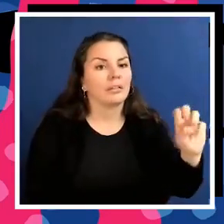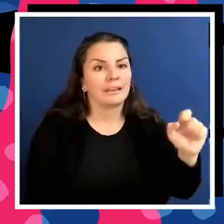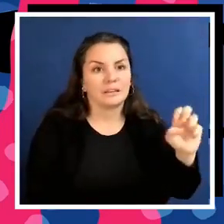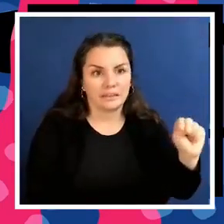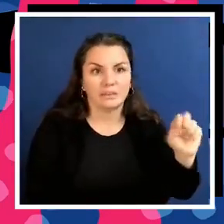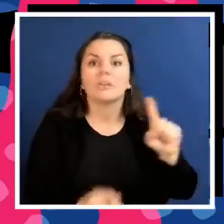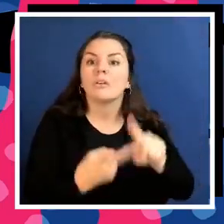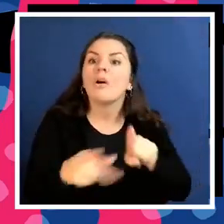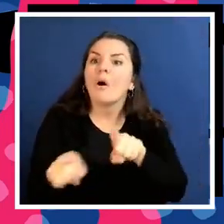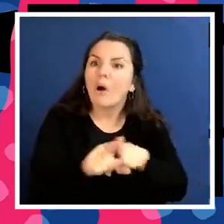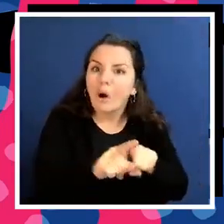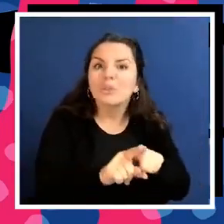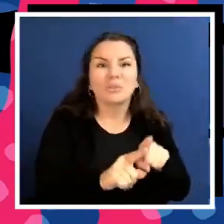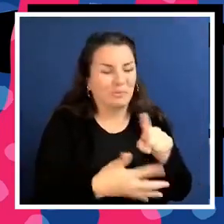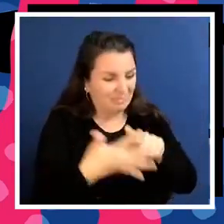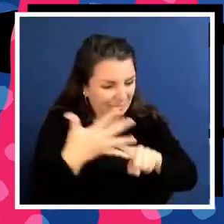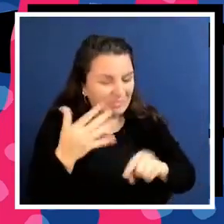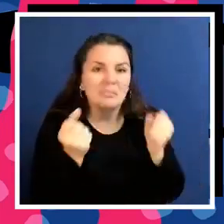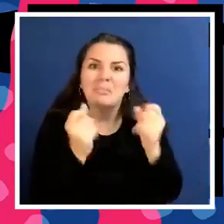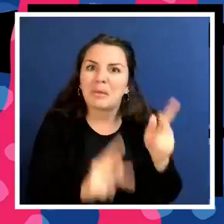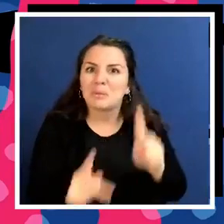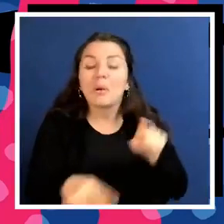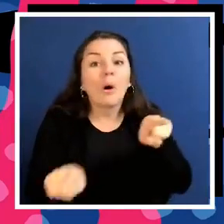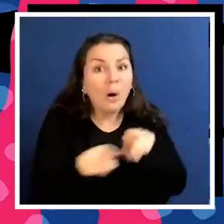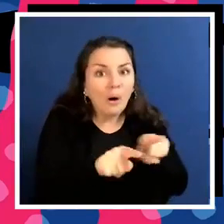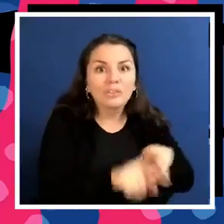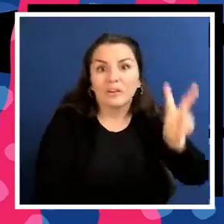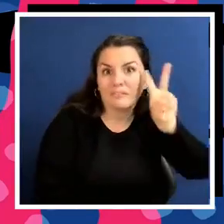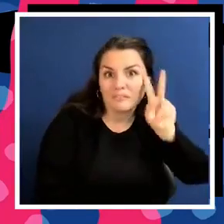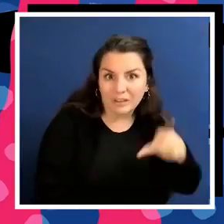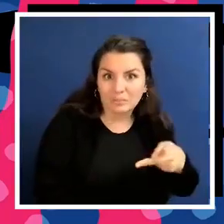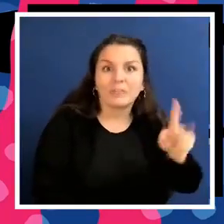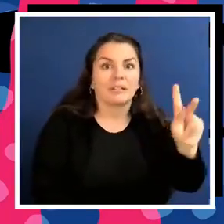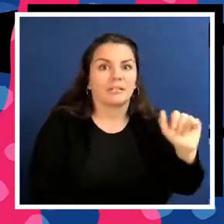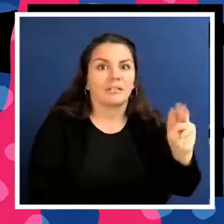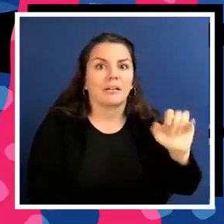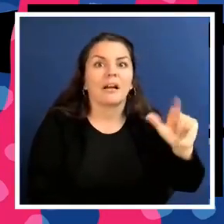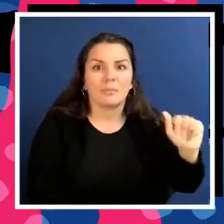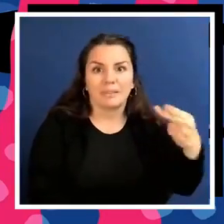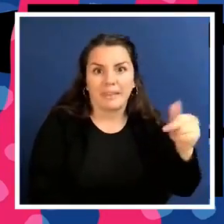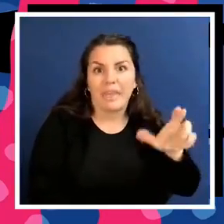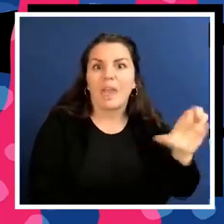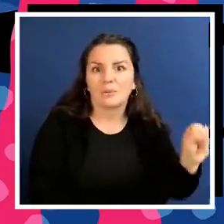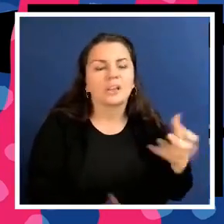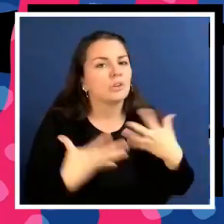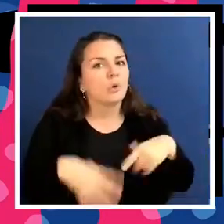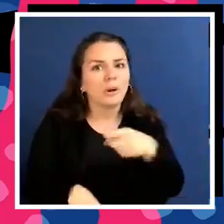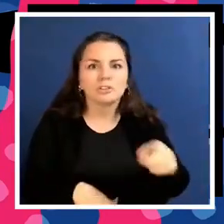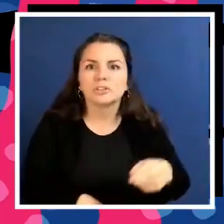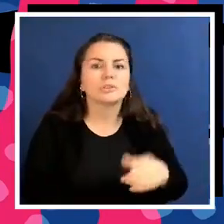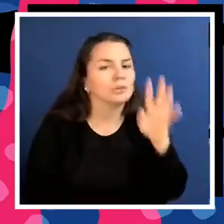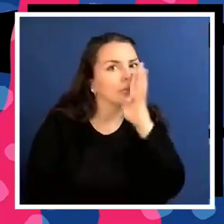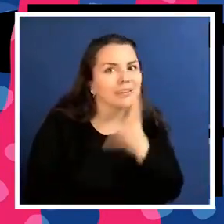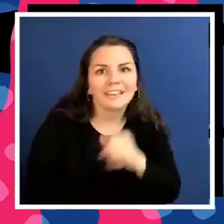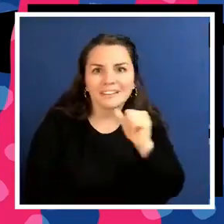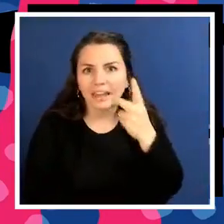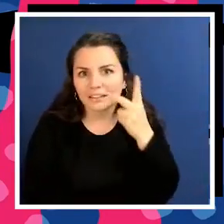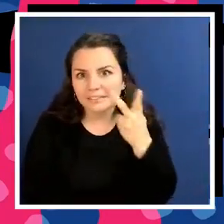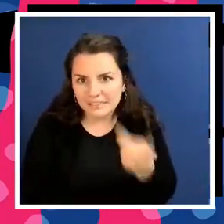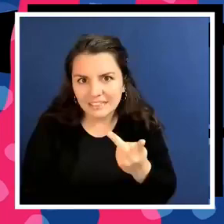CHANGEMAKERS TODAY.INCLUDING